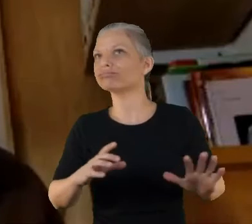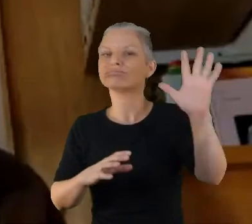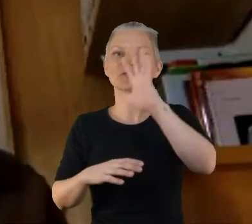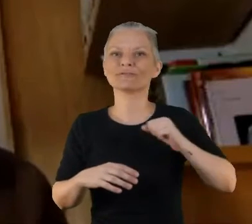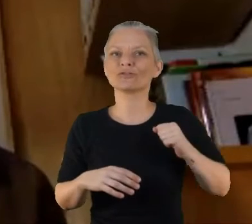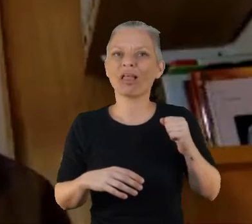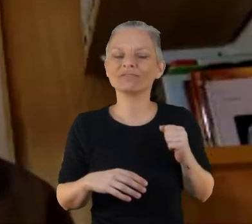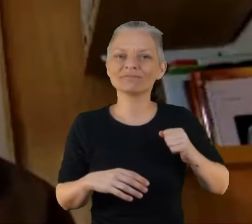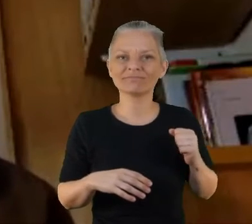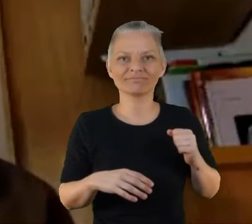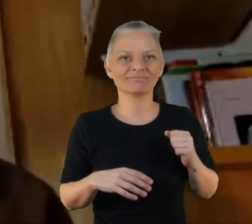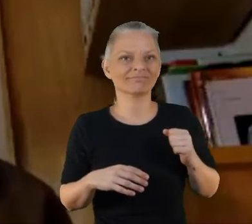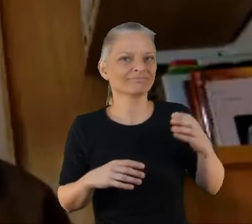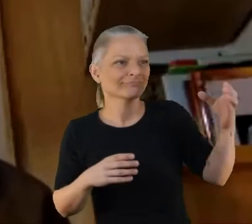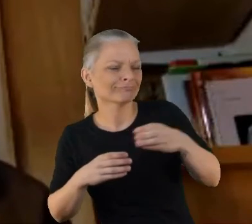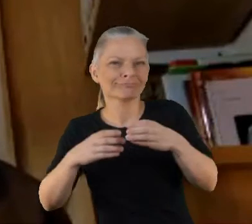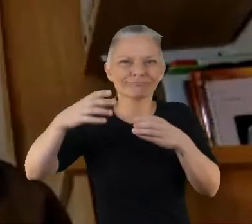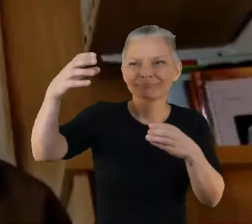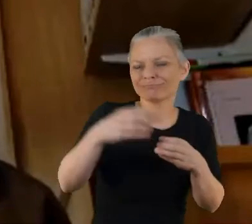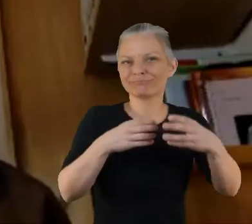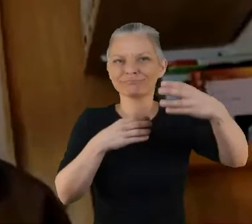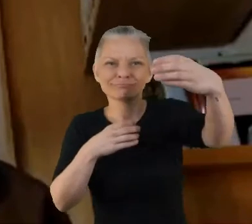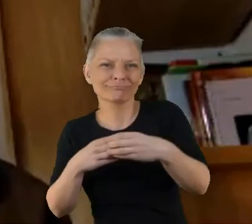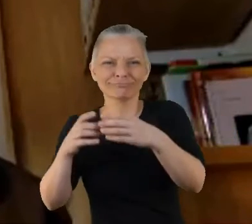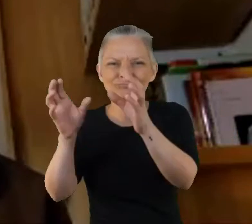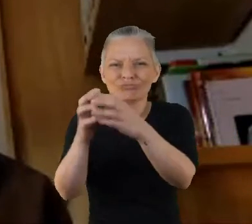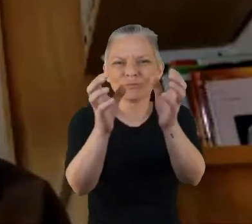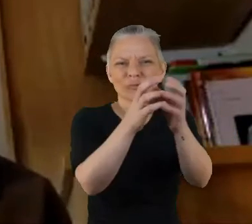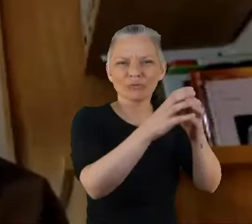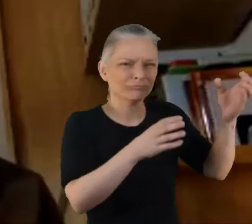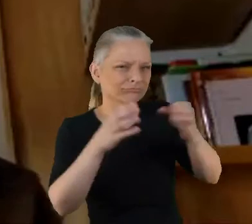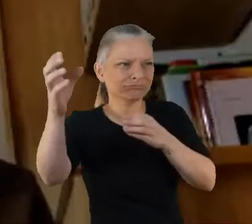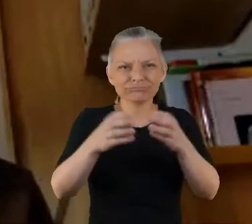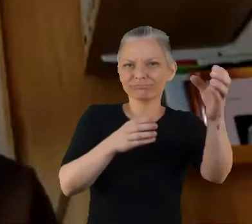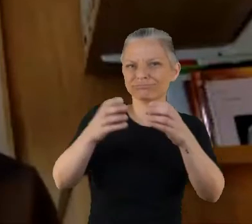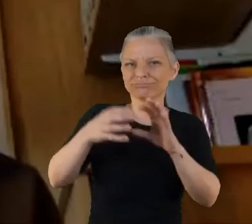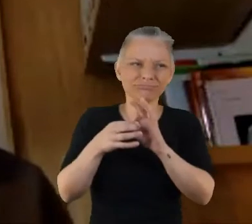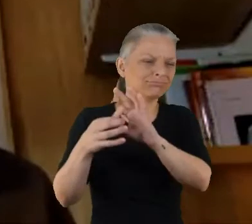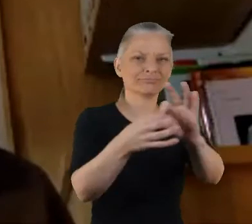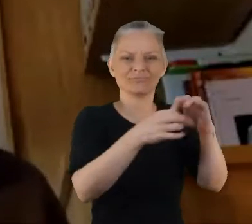peer support. But it’s been really good to work with like-minded people and to know,